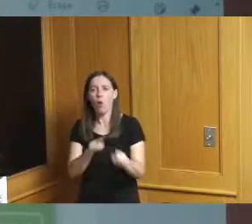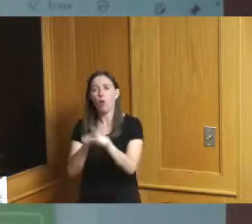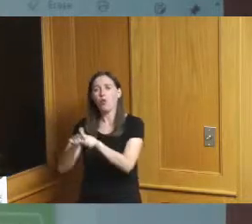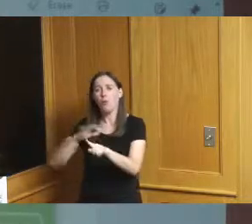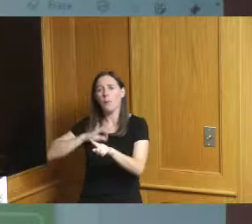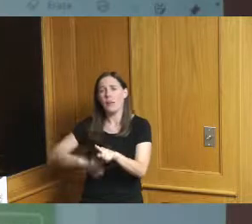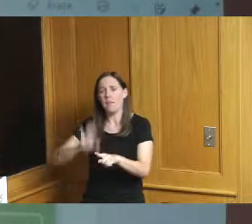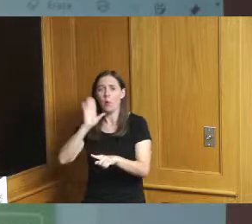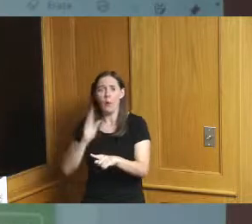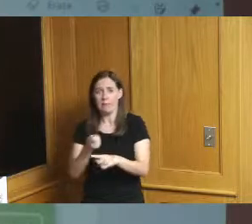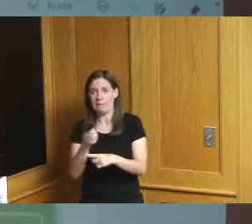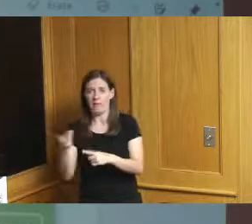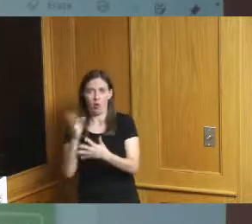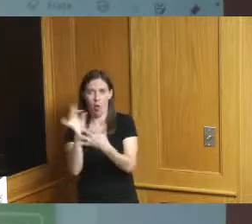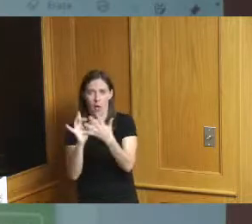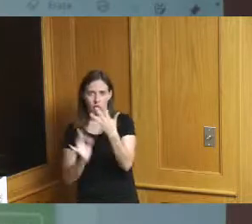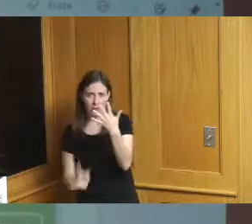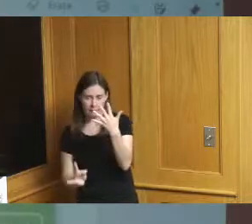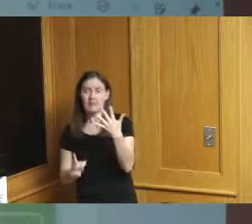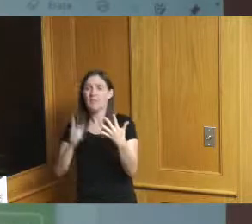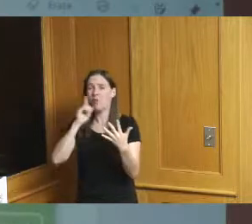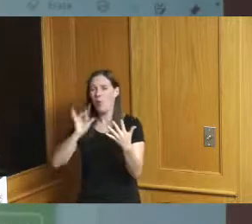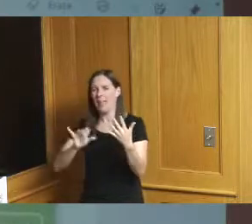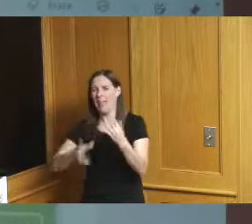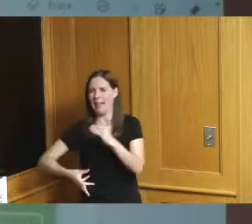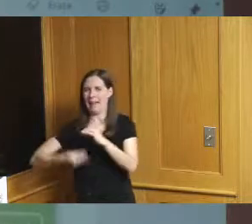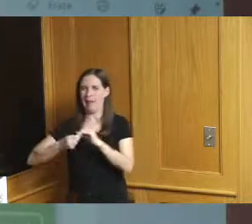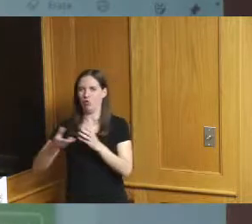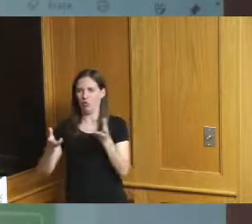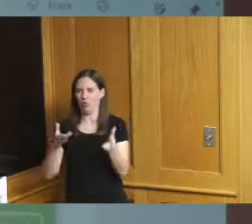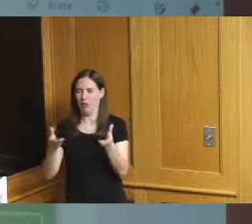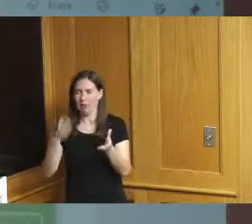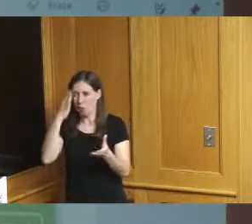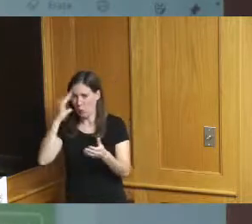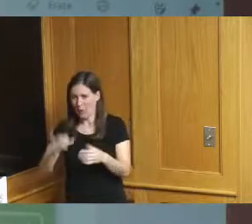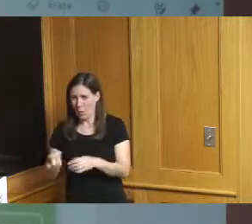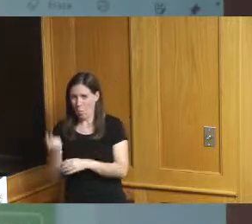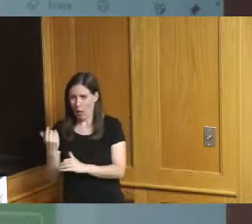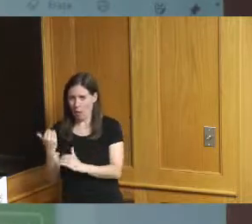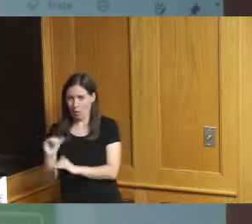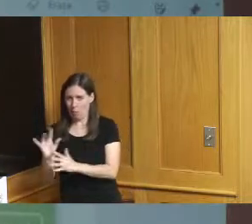several options where extra service pretty much there's only one option you could have more than